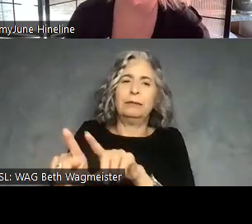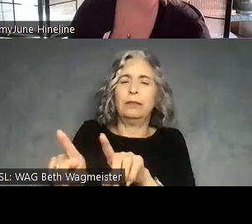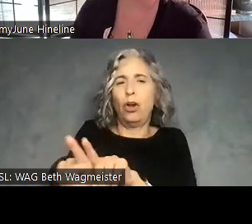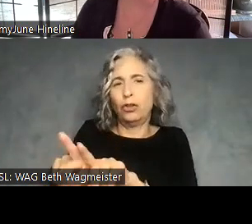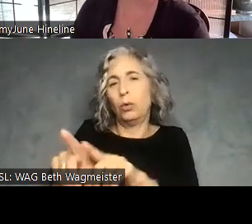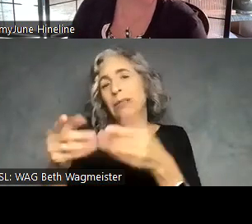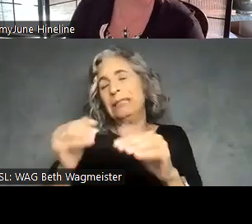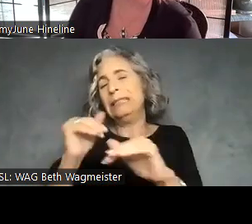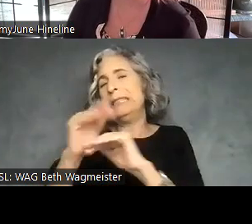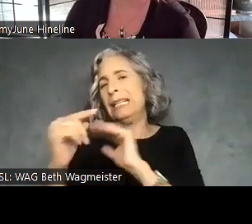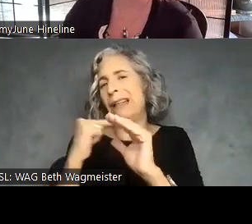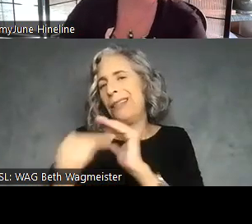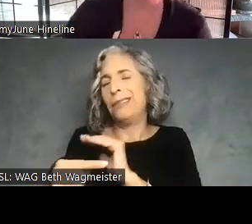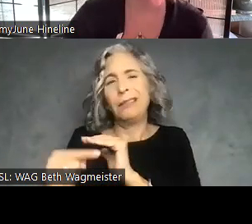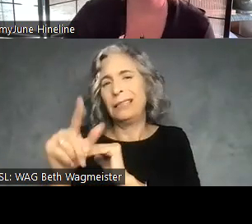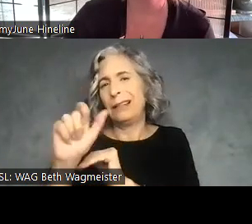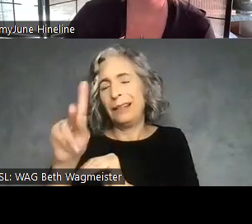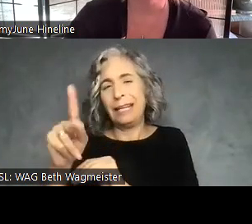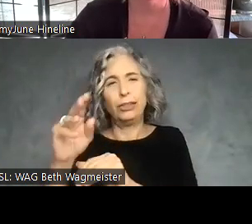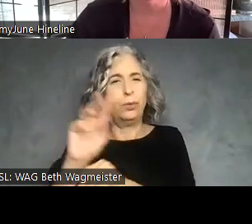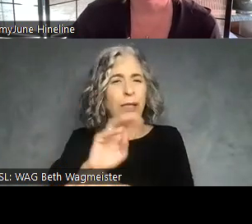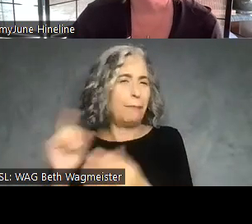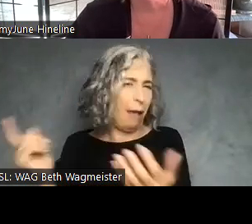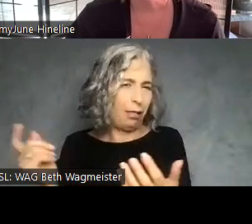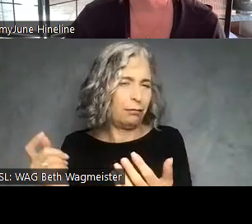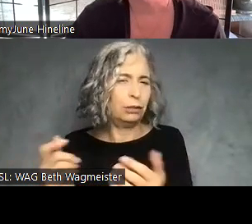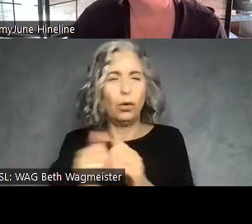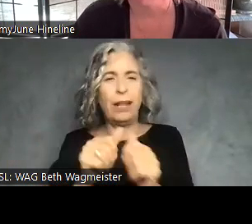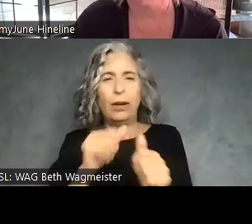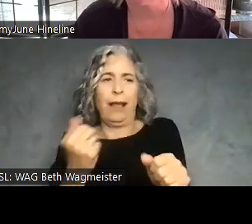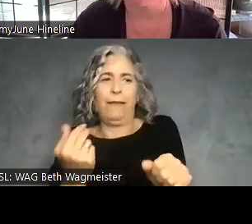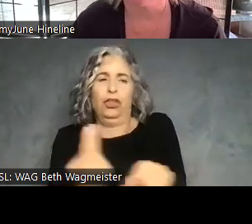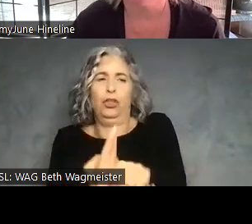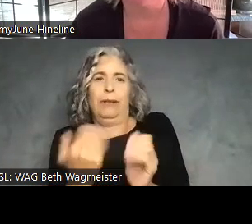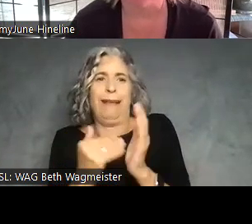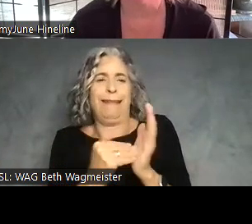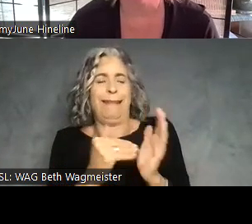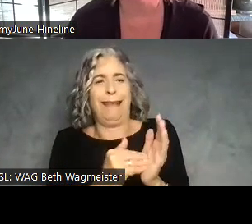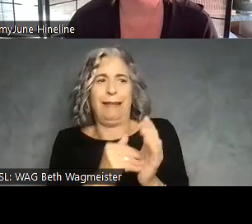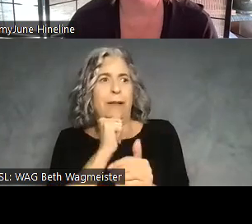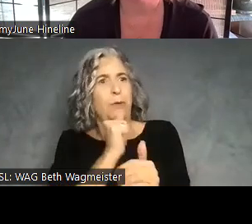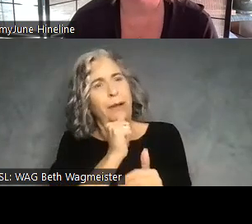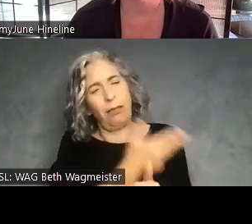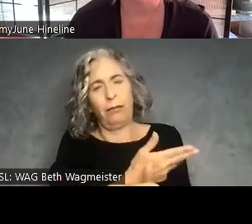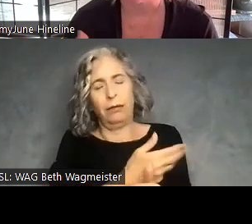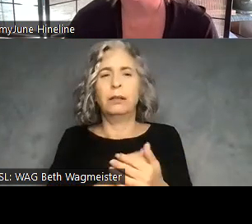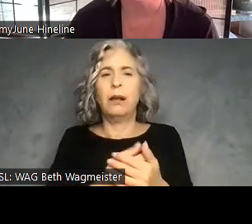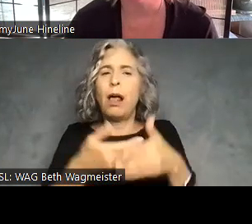When using multifactor authentication, that MFA, make sure your users are given advance warning of